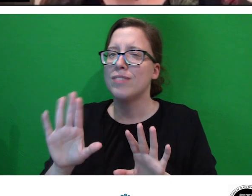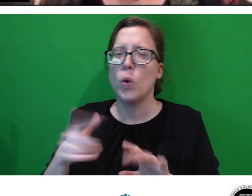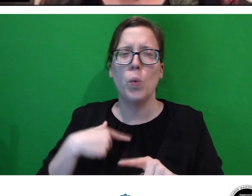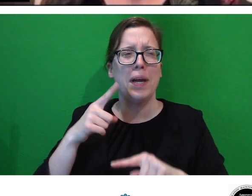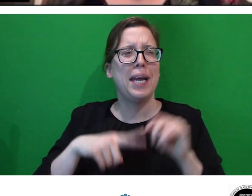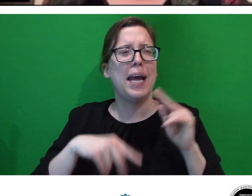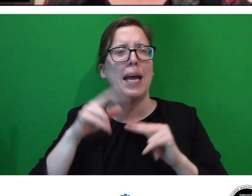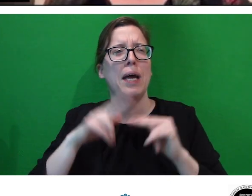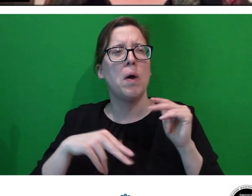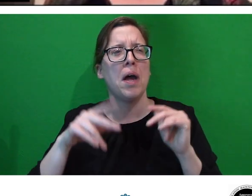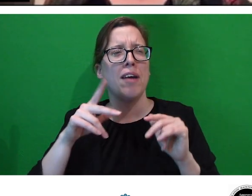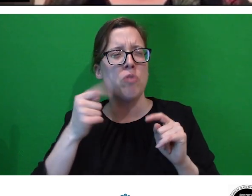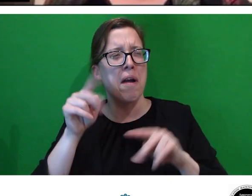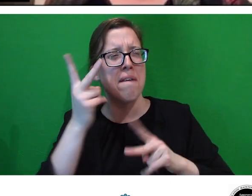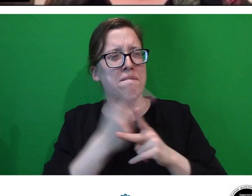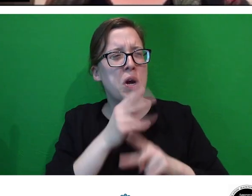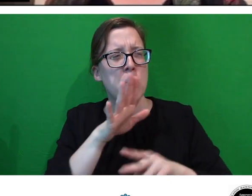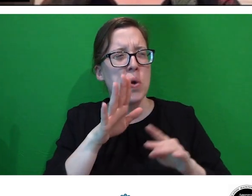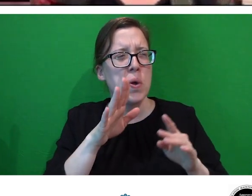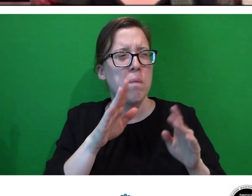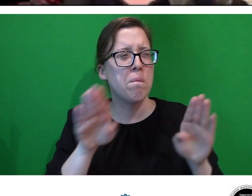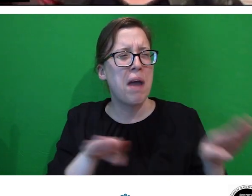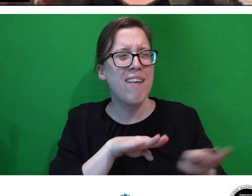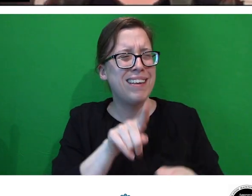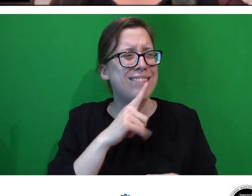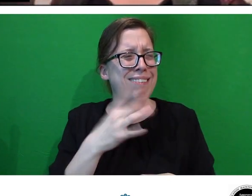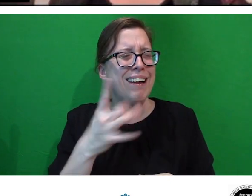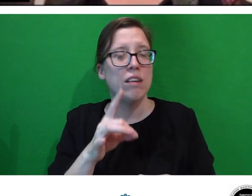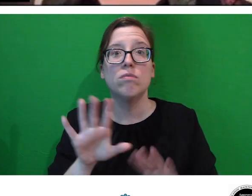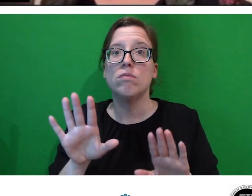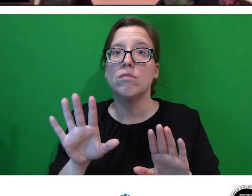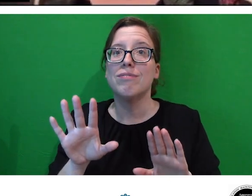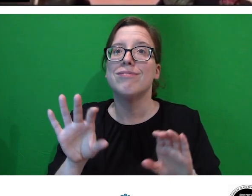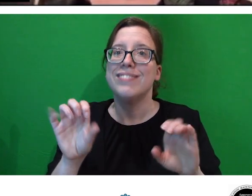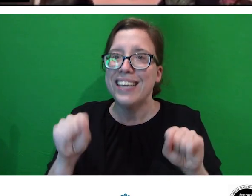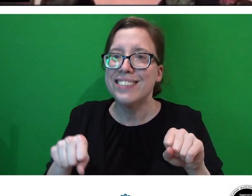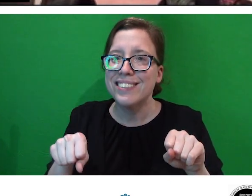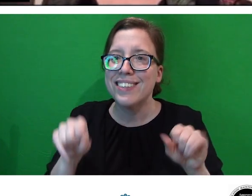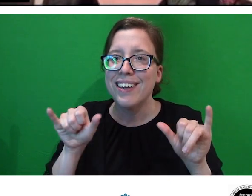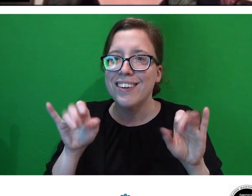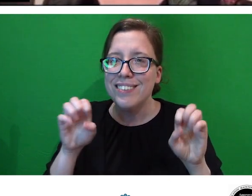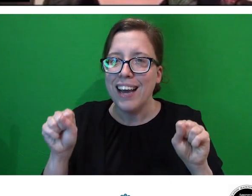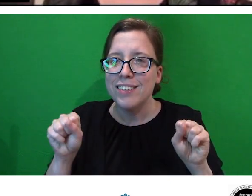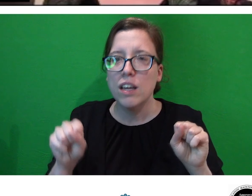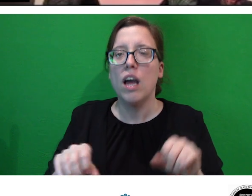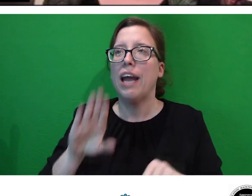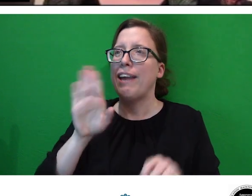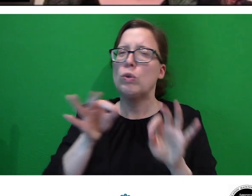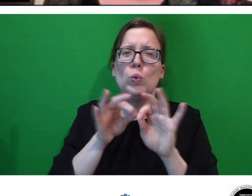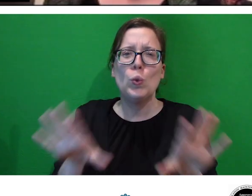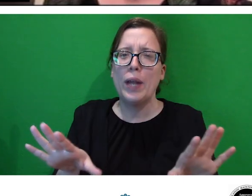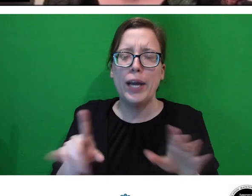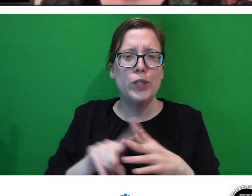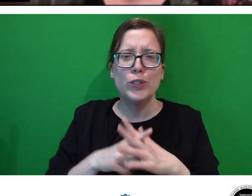of kids, 18, 19, and then "It's too late. We can't build this system for interpreting his